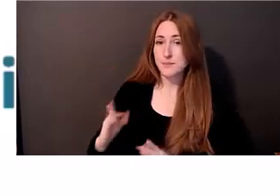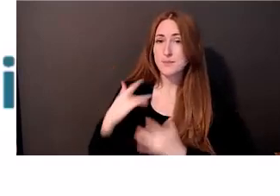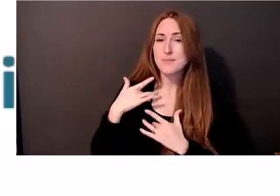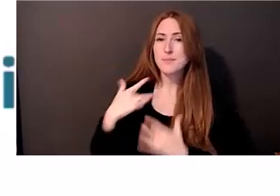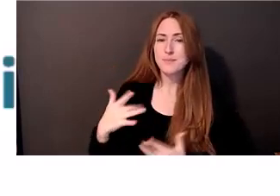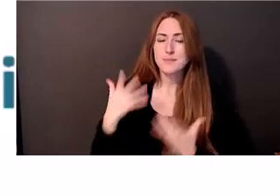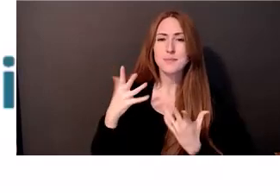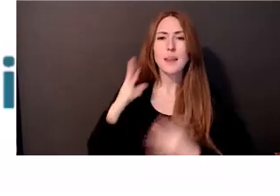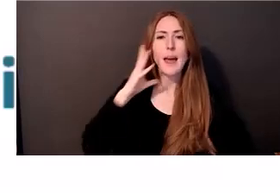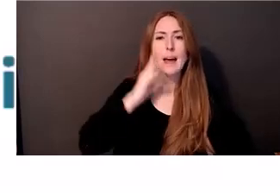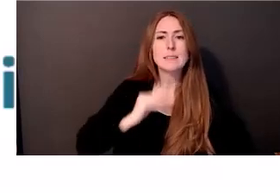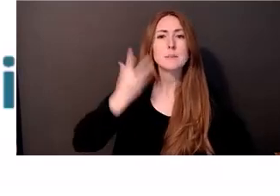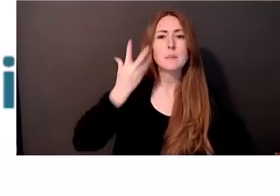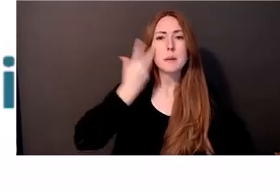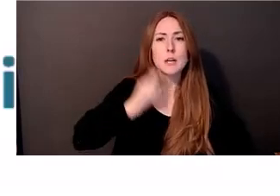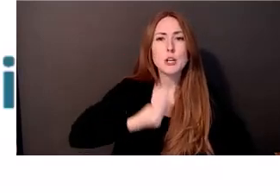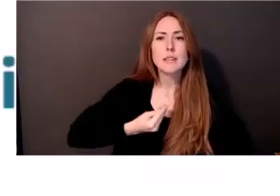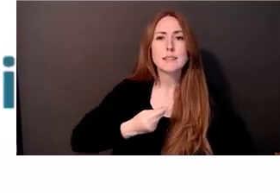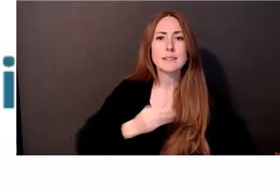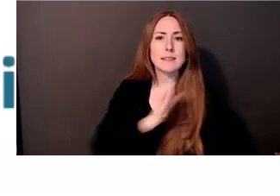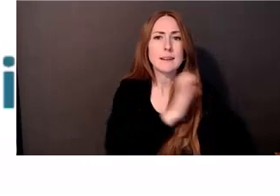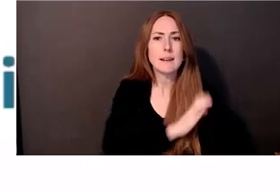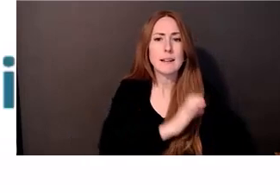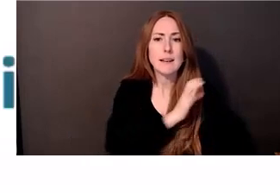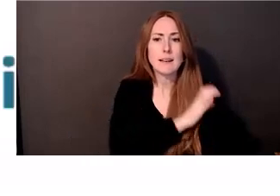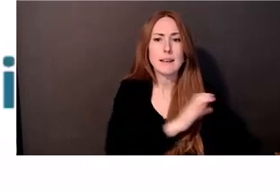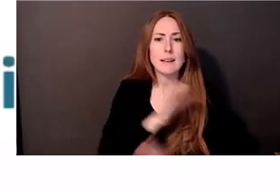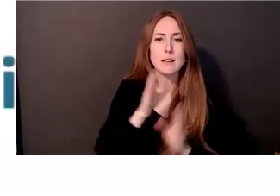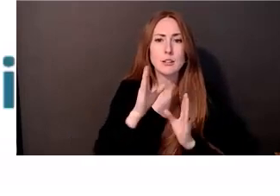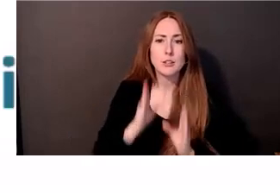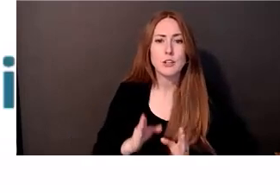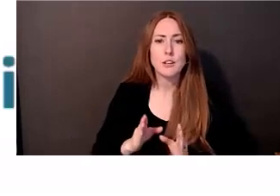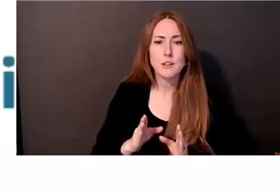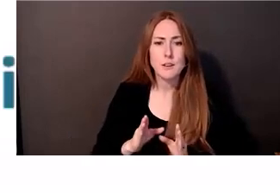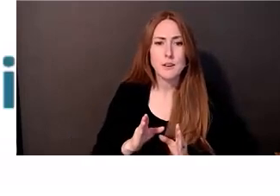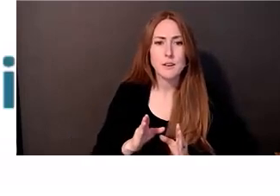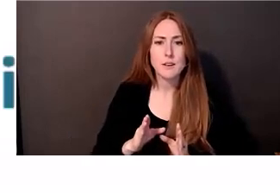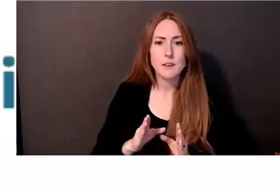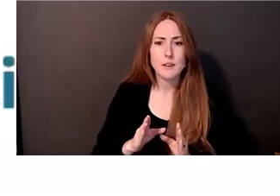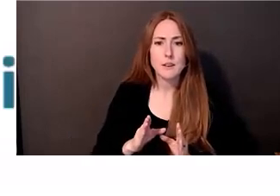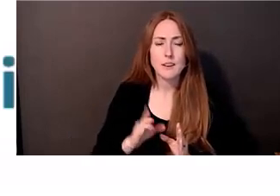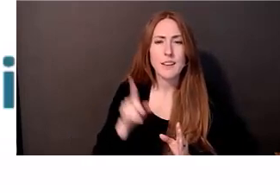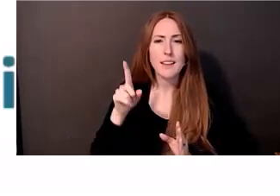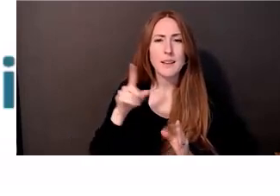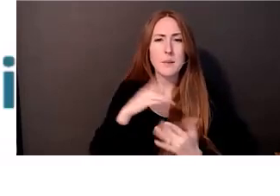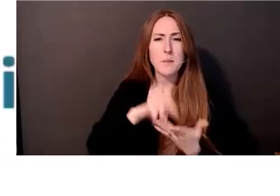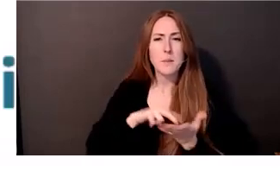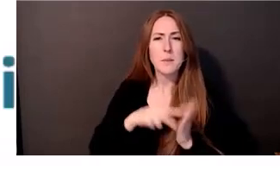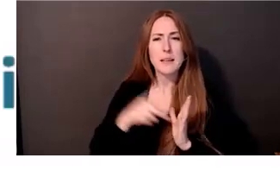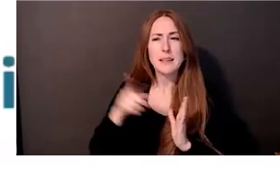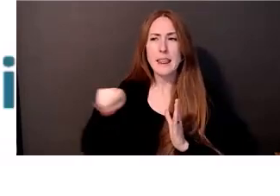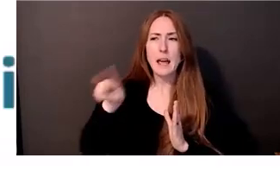as we can see one bare facilitator is being insider, being someone within the team.